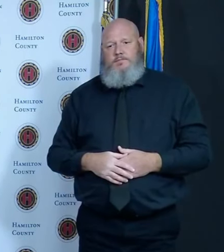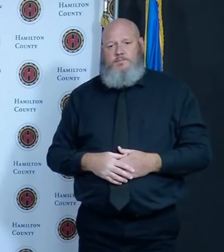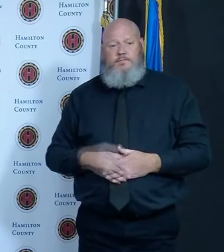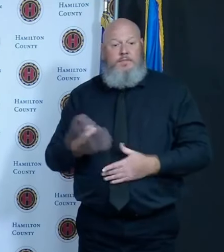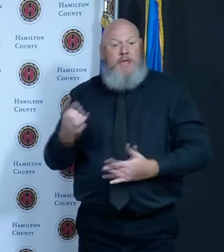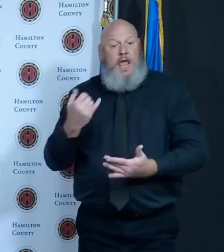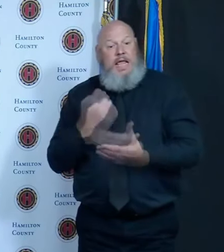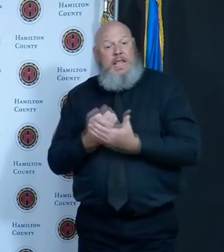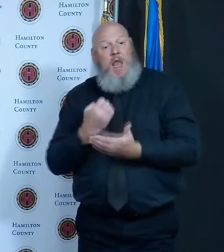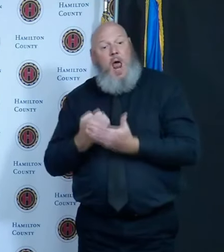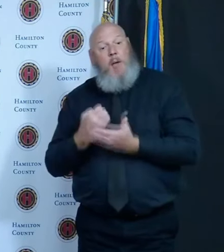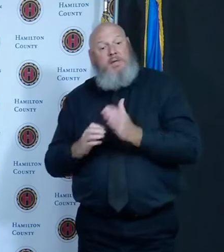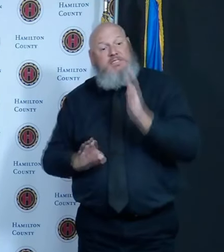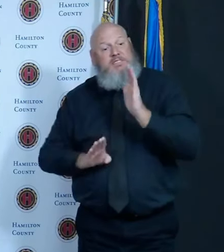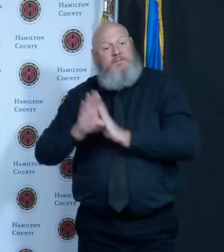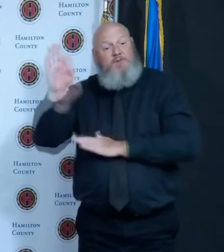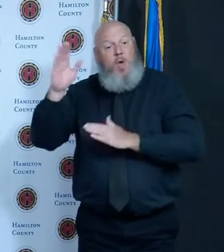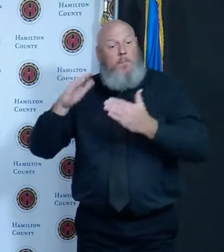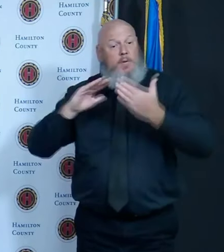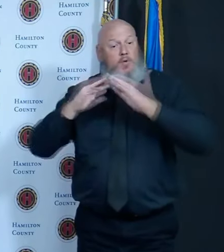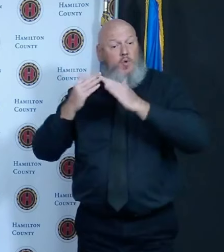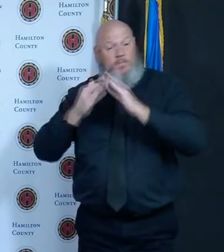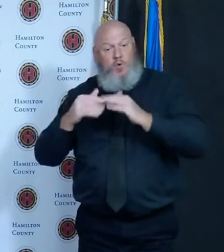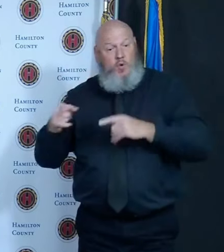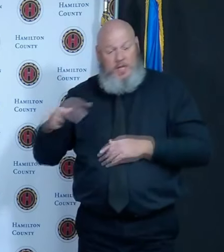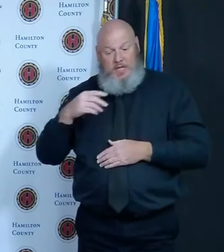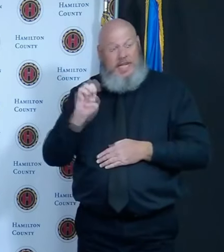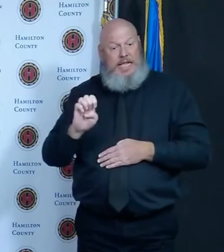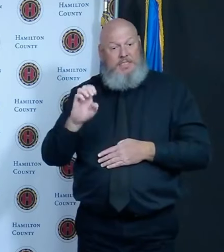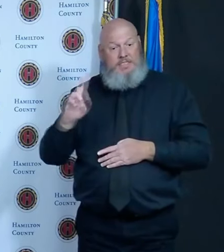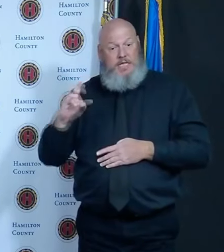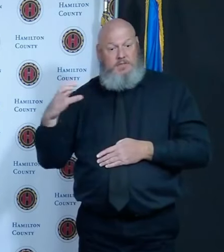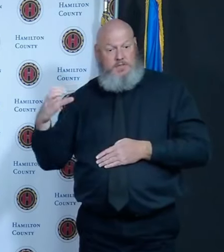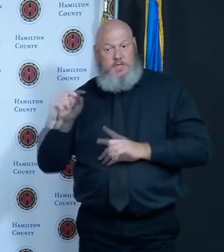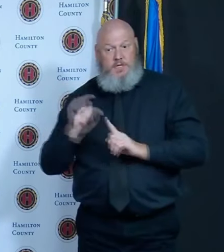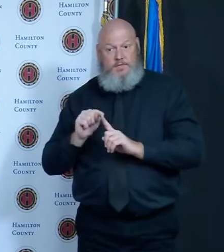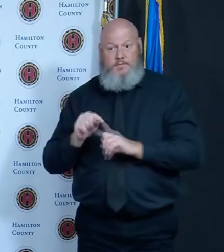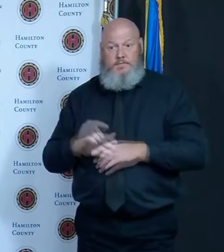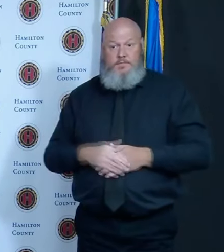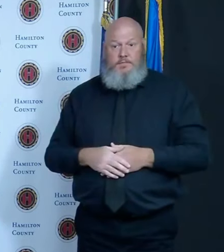things to help businesses on on this we're also doing marketing for our